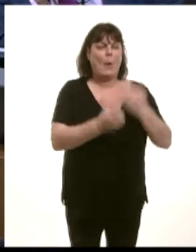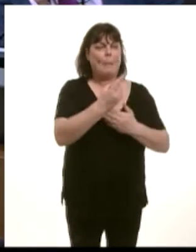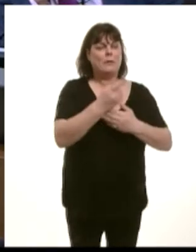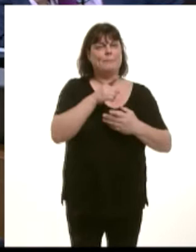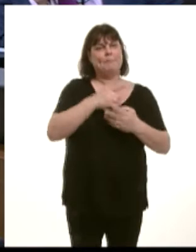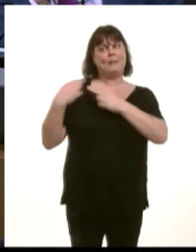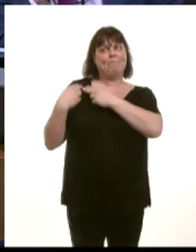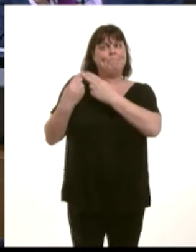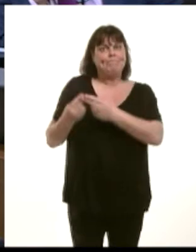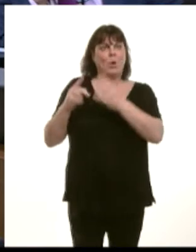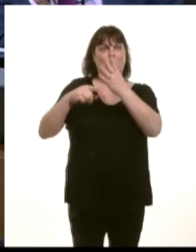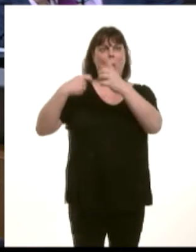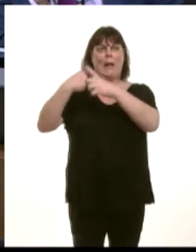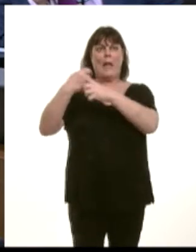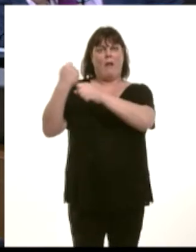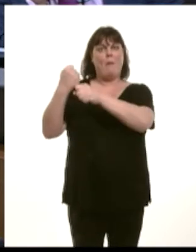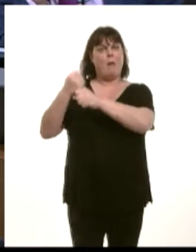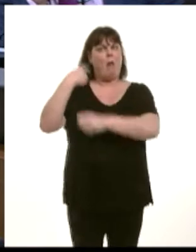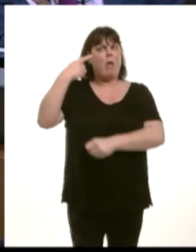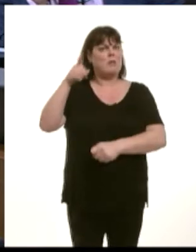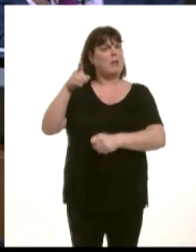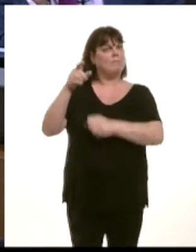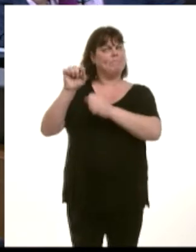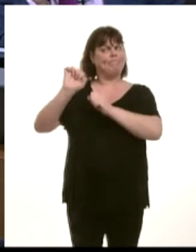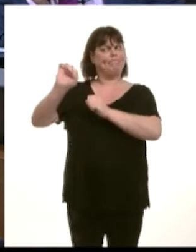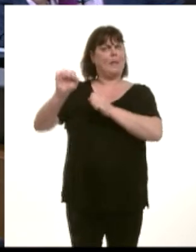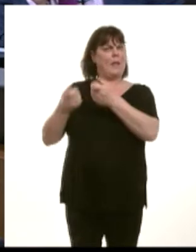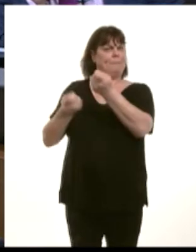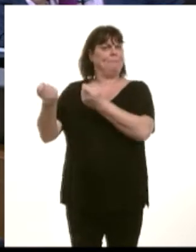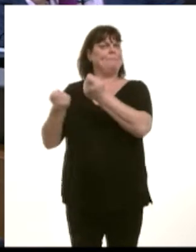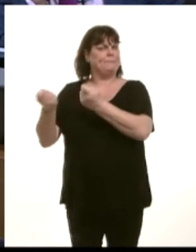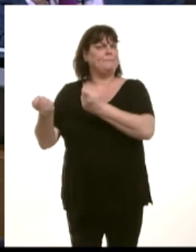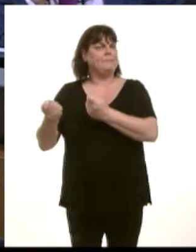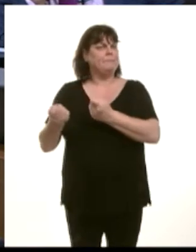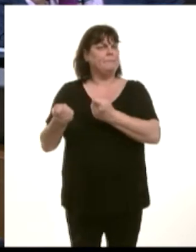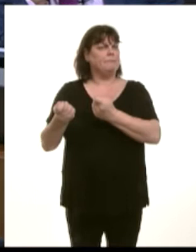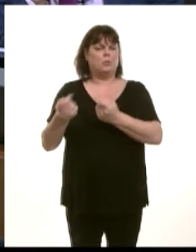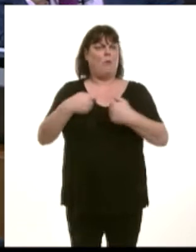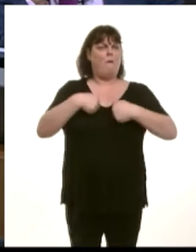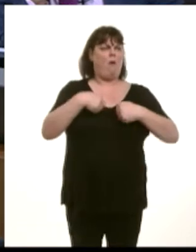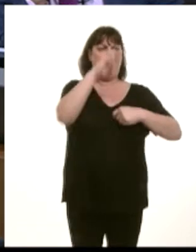This is a non-devolved matter, and correctly so, in my view.